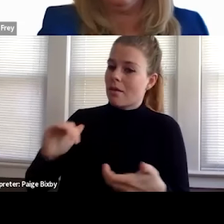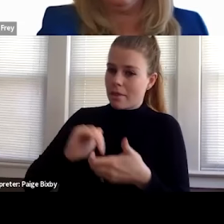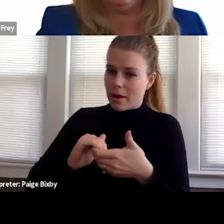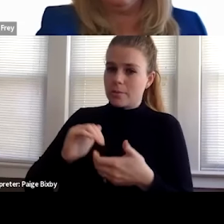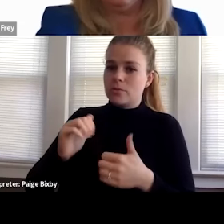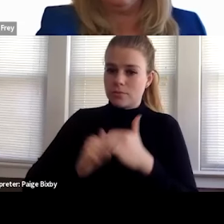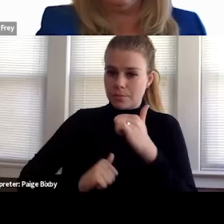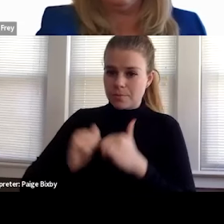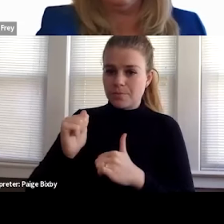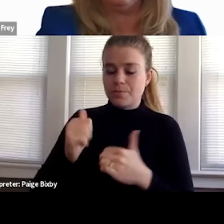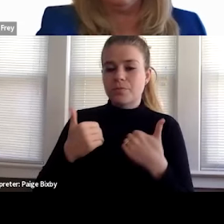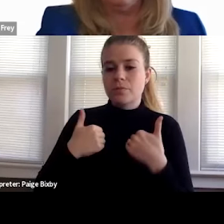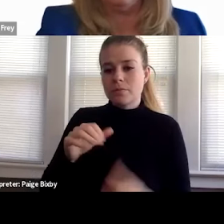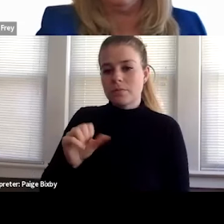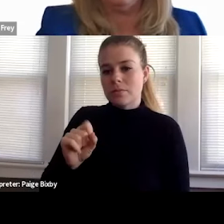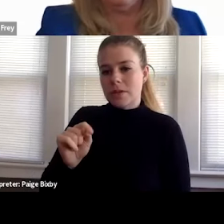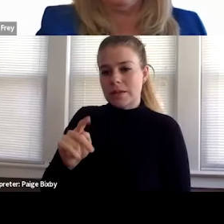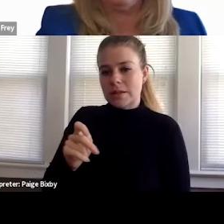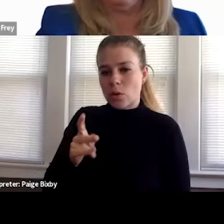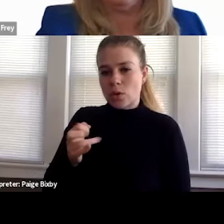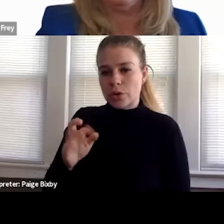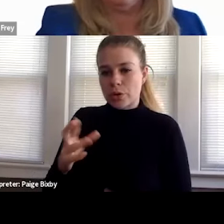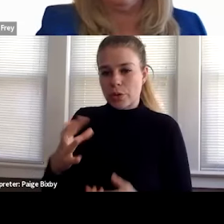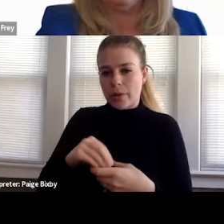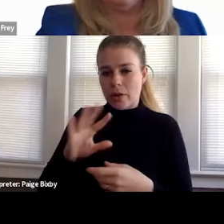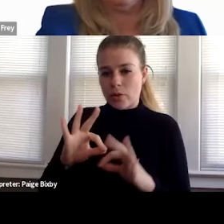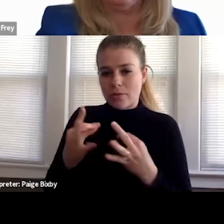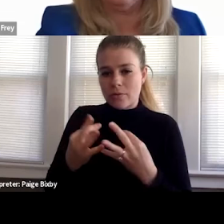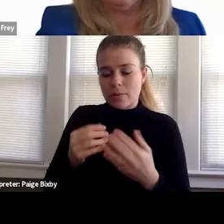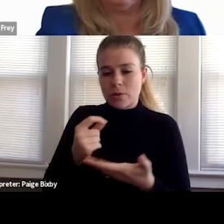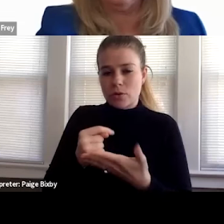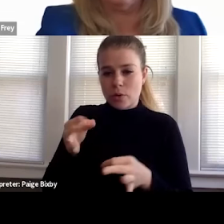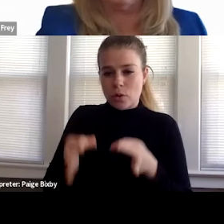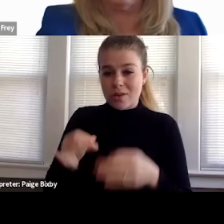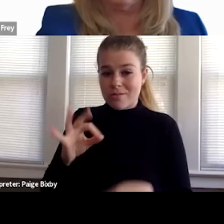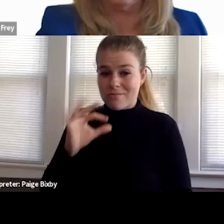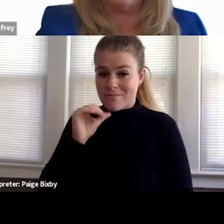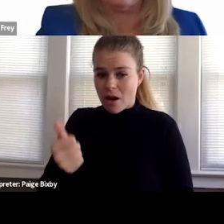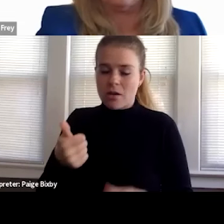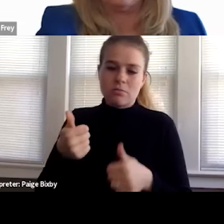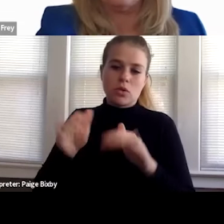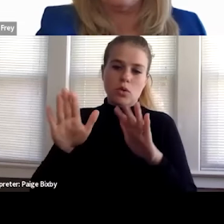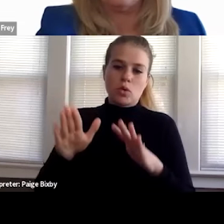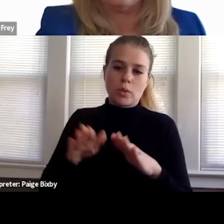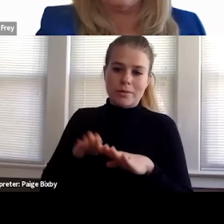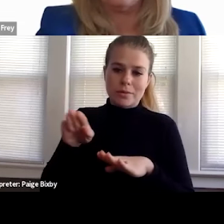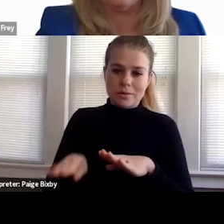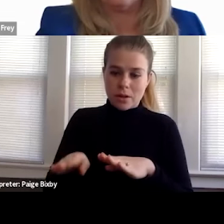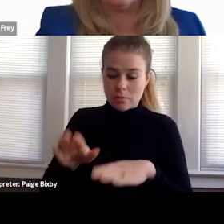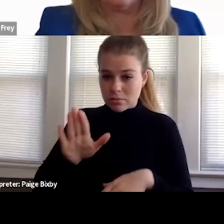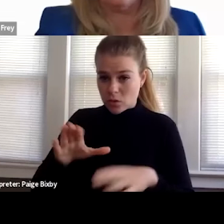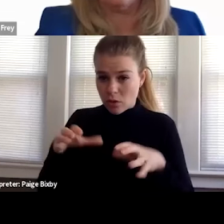of stakeholders in your family treatment court? If not, that's a great first step. Do your core members agree on a shared mission?